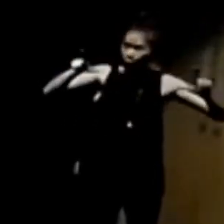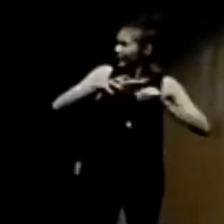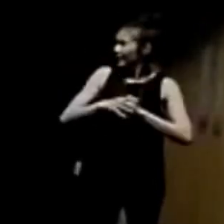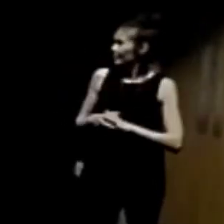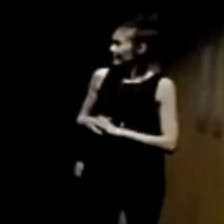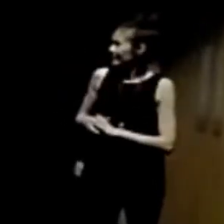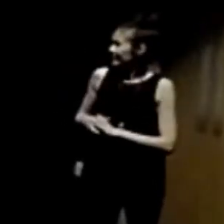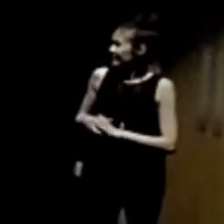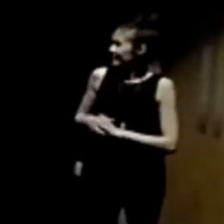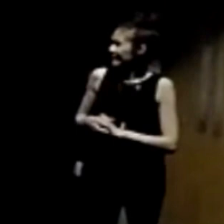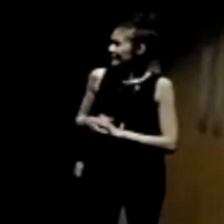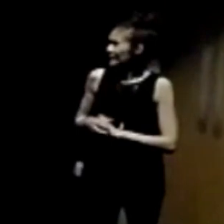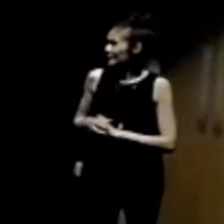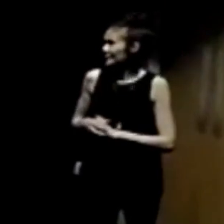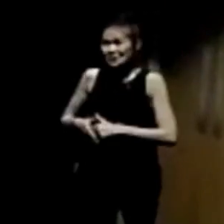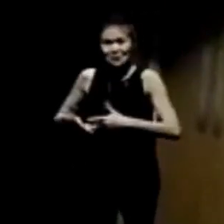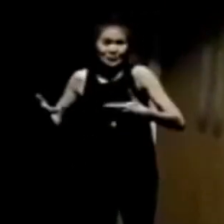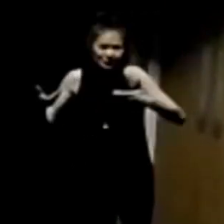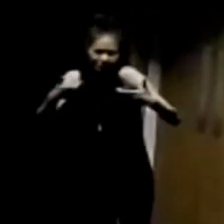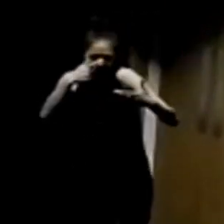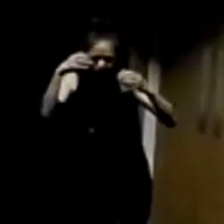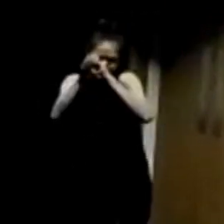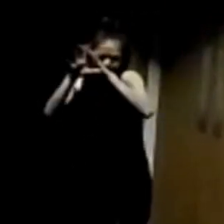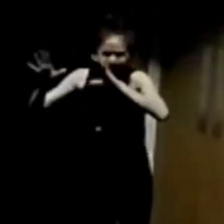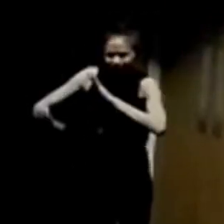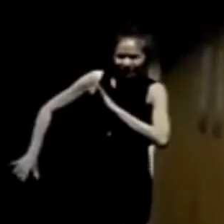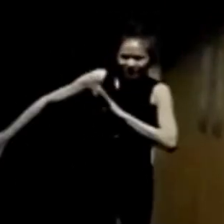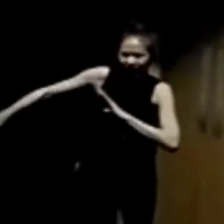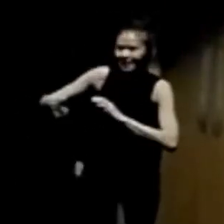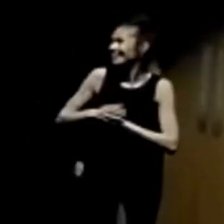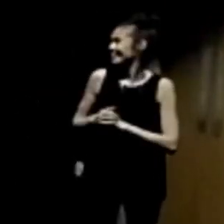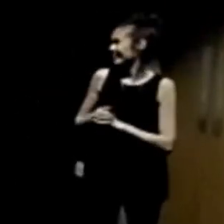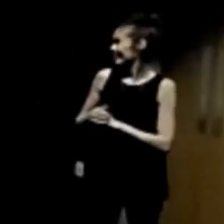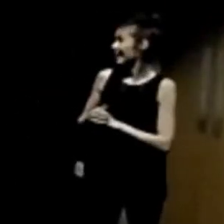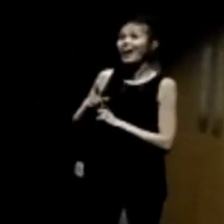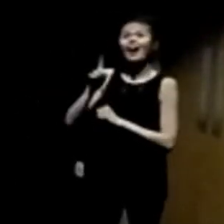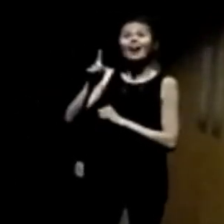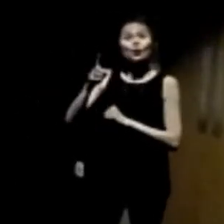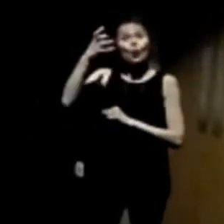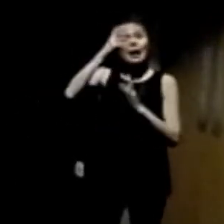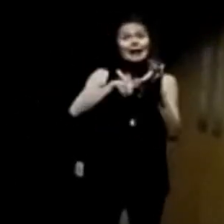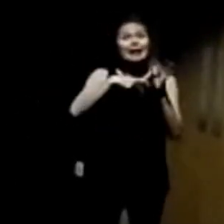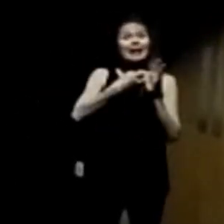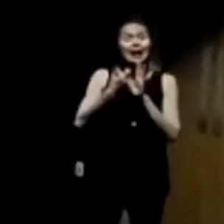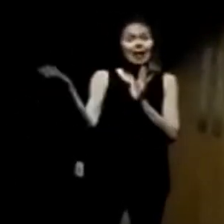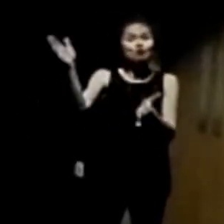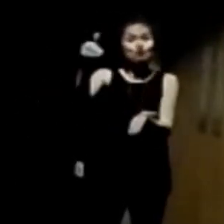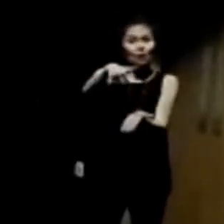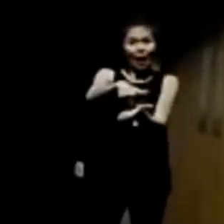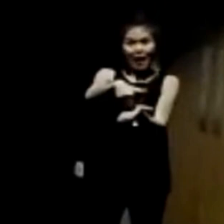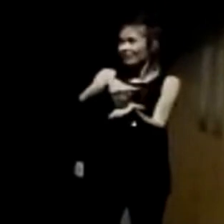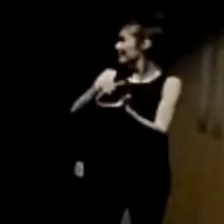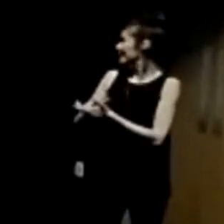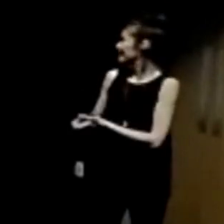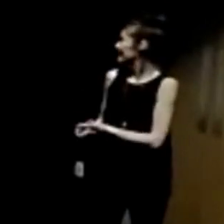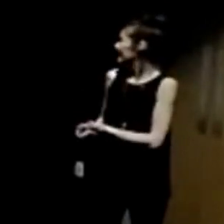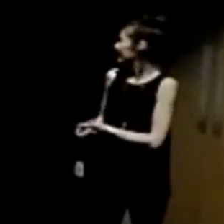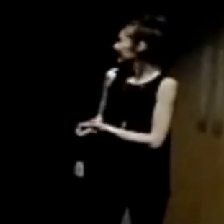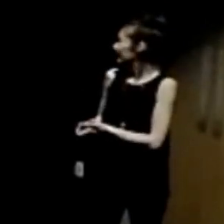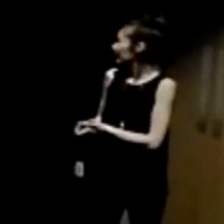So that sort of gives you an idea of where we are and then we get King Lear on and he is.